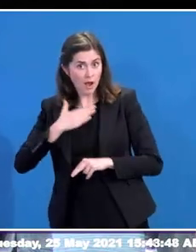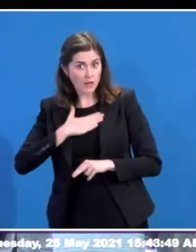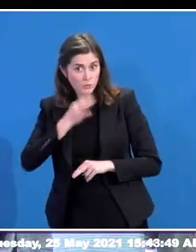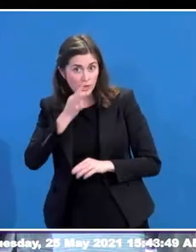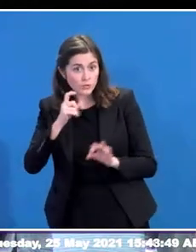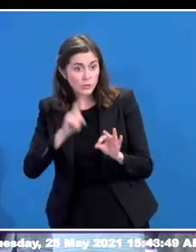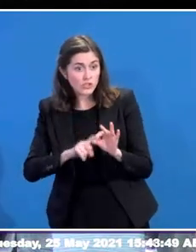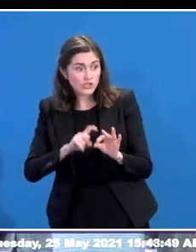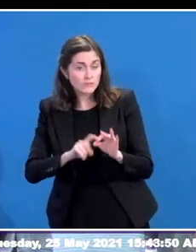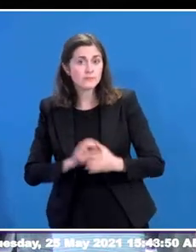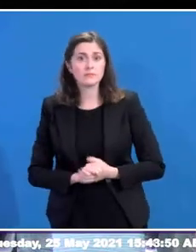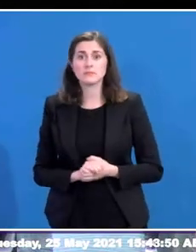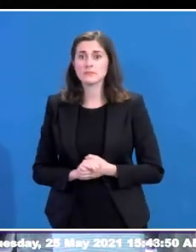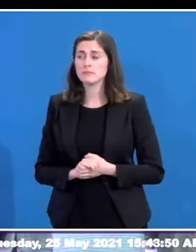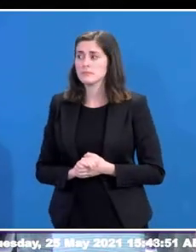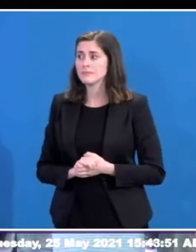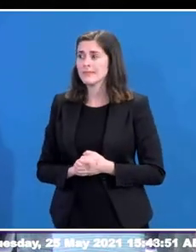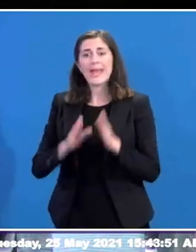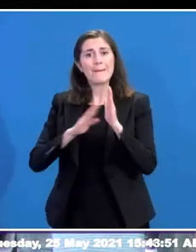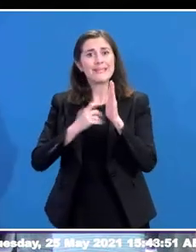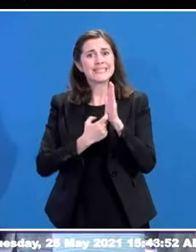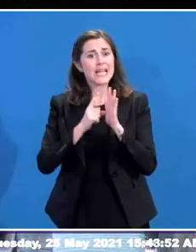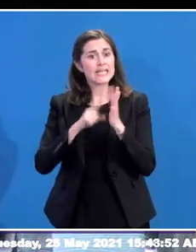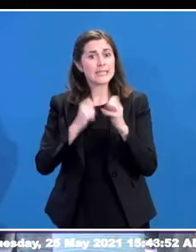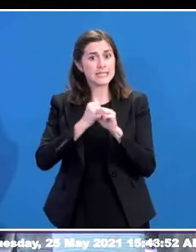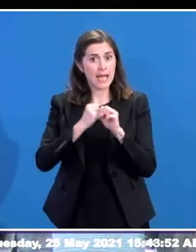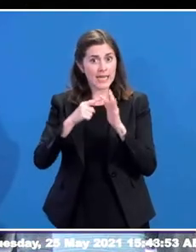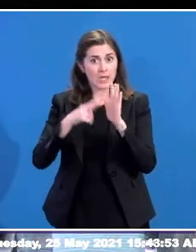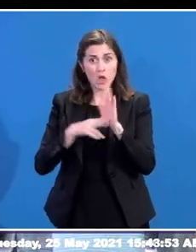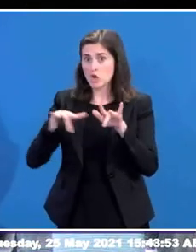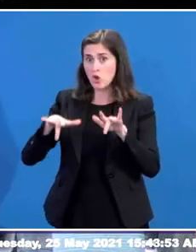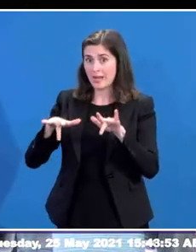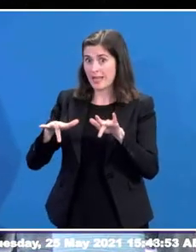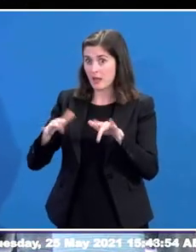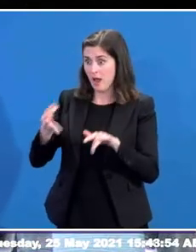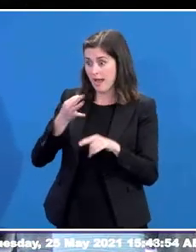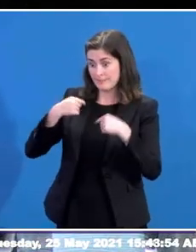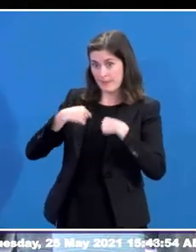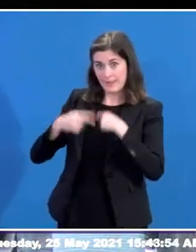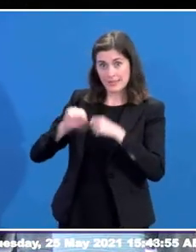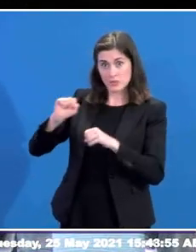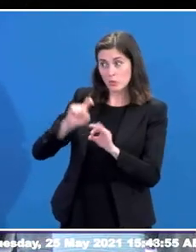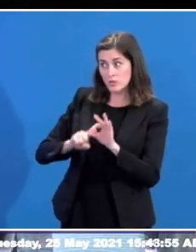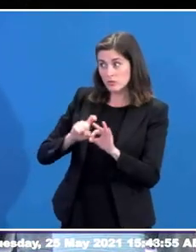Mr Duggan hasn't consulted with me about any questions that he wants to ask. I'm happy to do that.